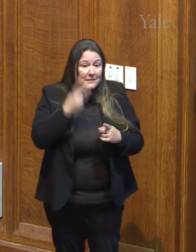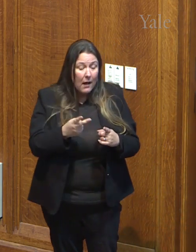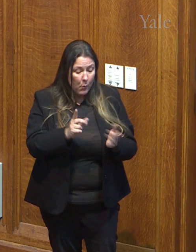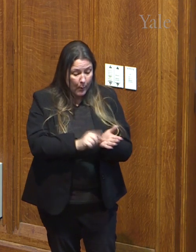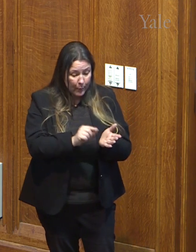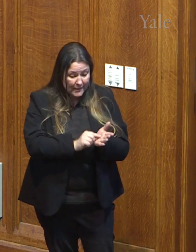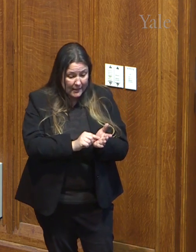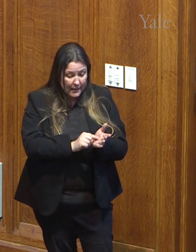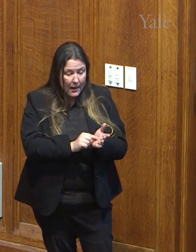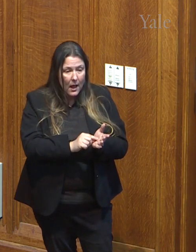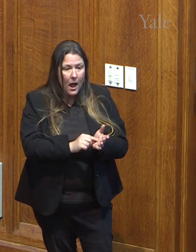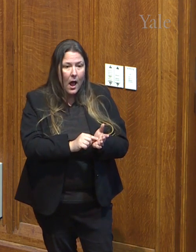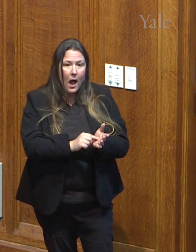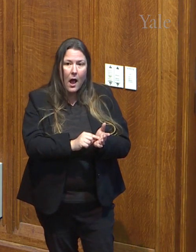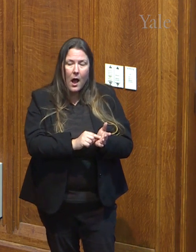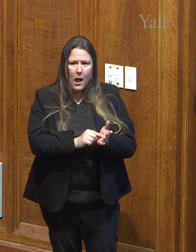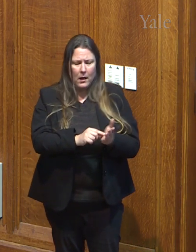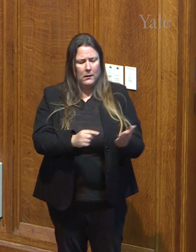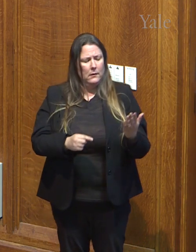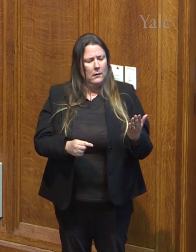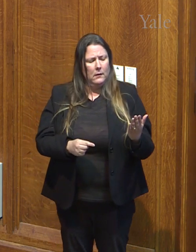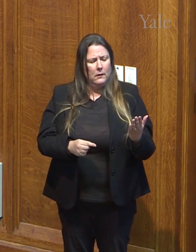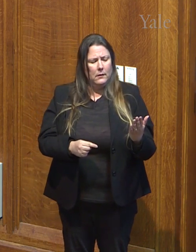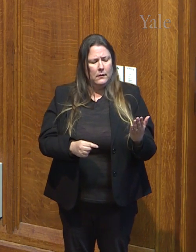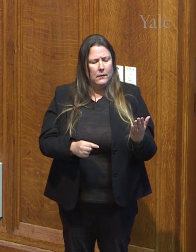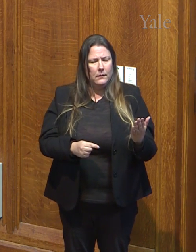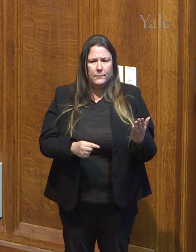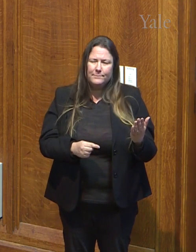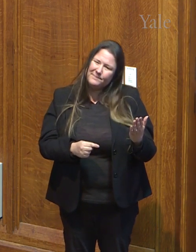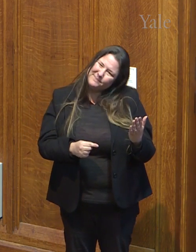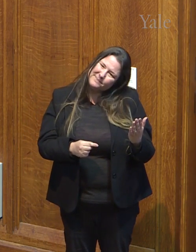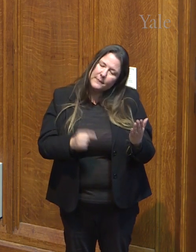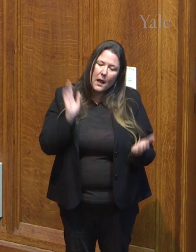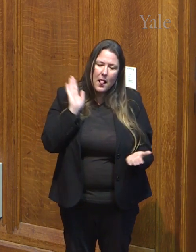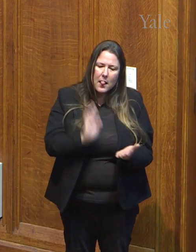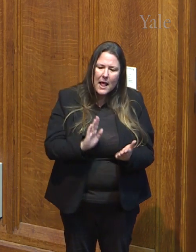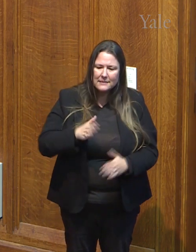I was somewhat less happy at the fact that all this stuff